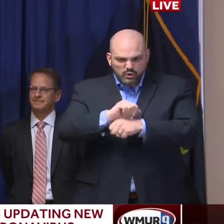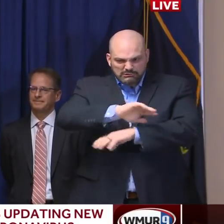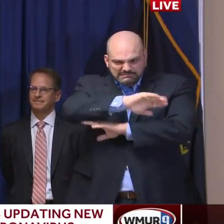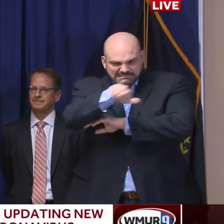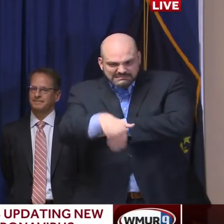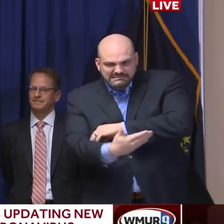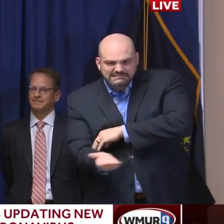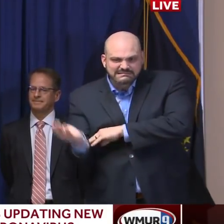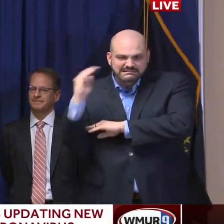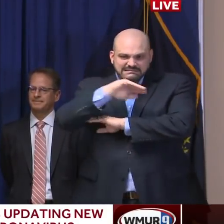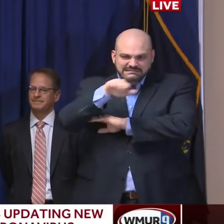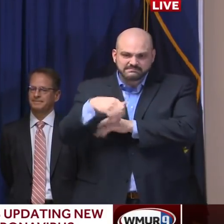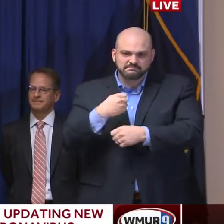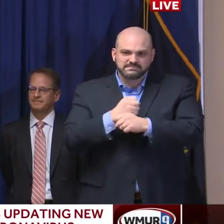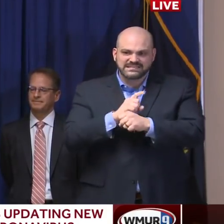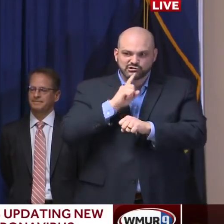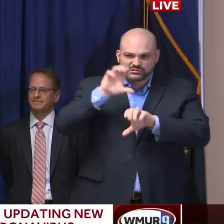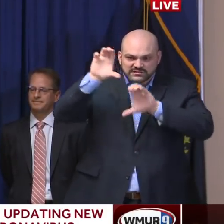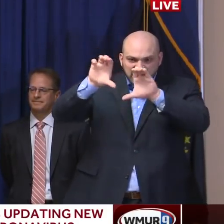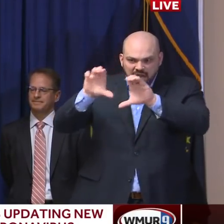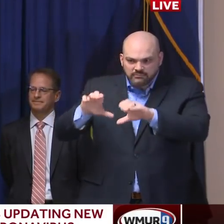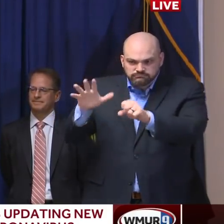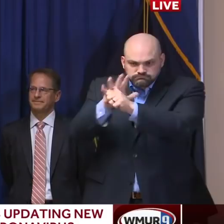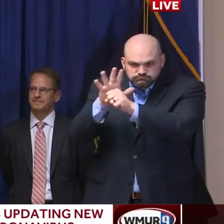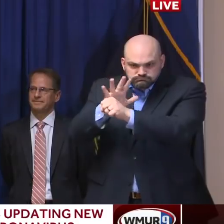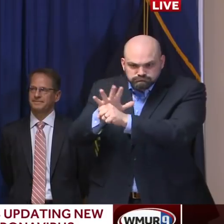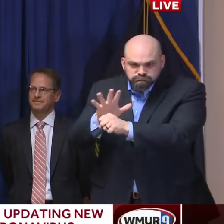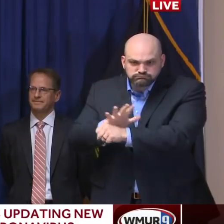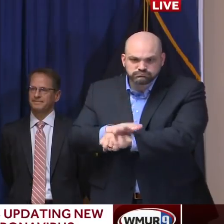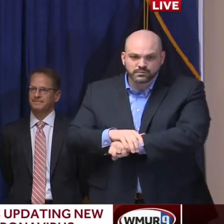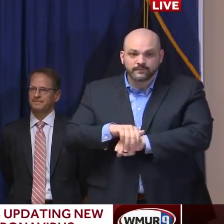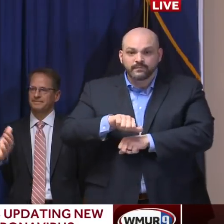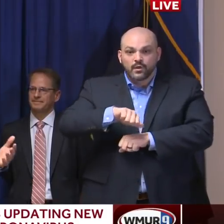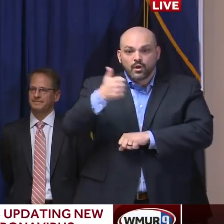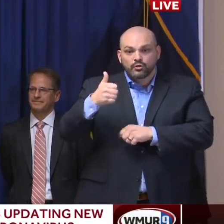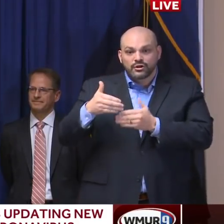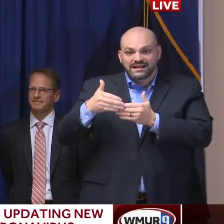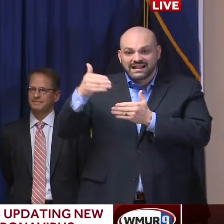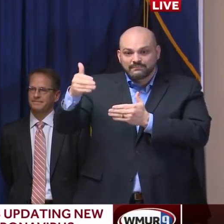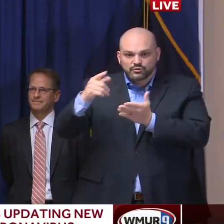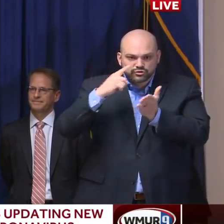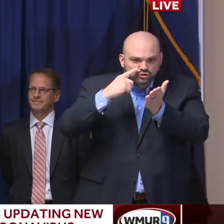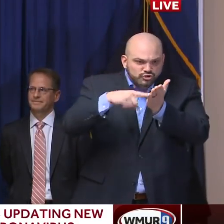I THOUGHT THAT WAS GREAT BECAUSE THEY ARE WORKING AROUND THE CLOCK TO RESTOCK THE SHELVES.